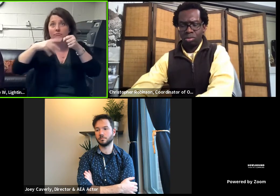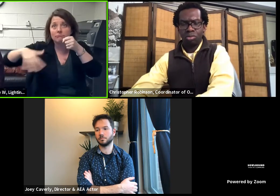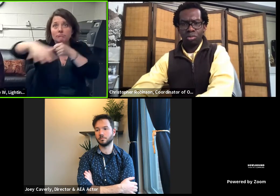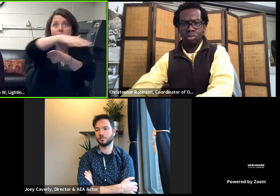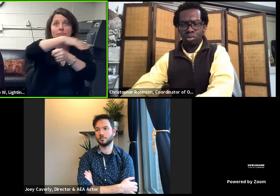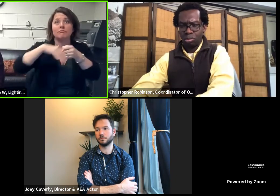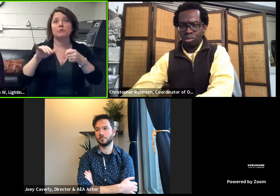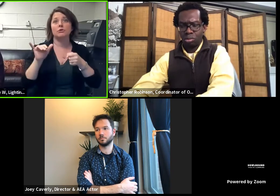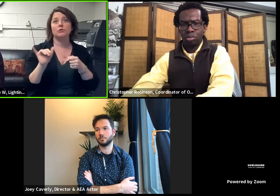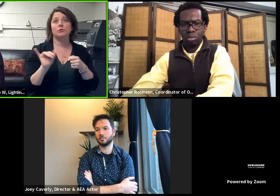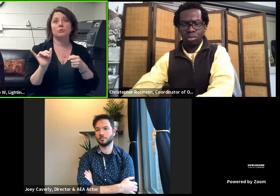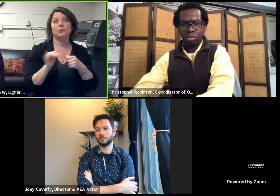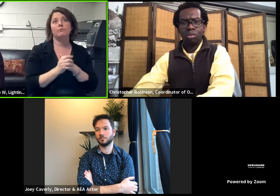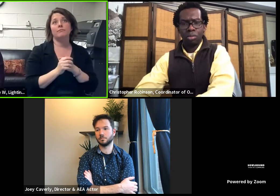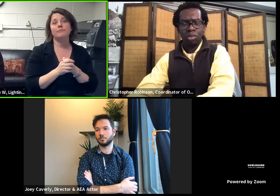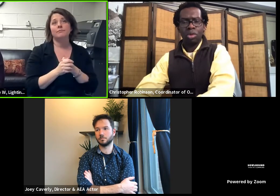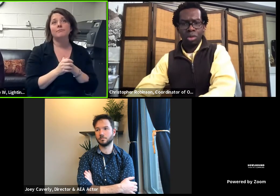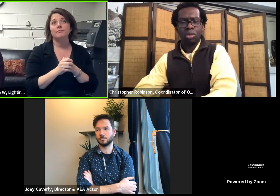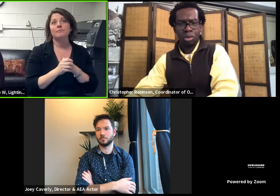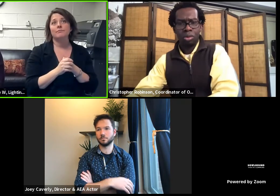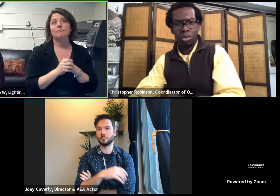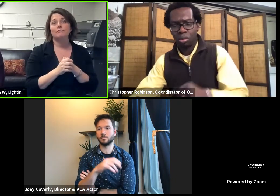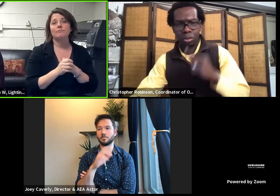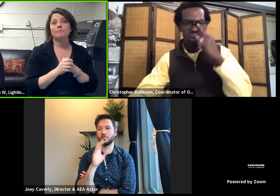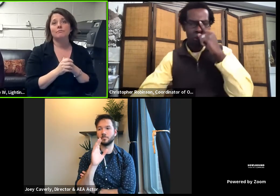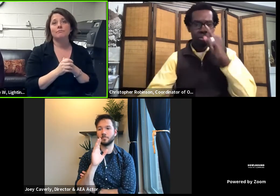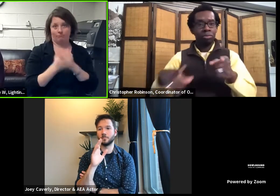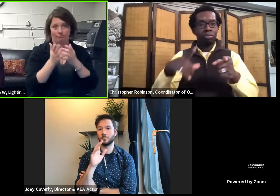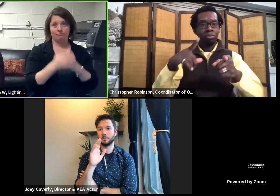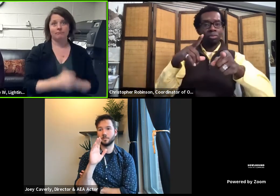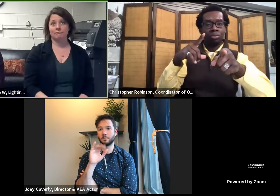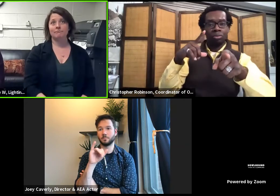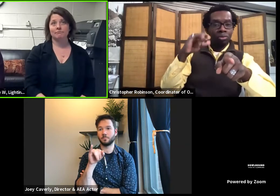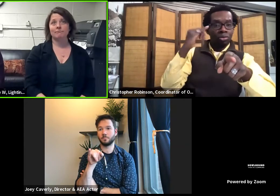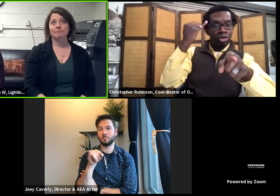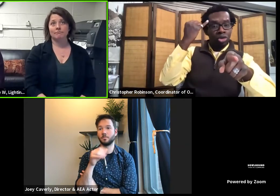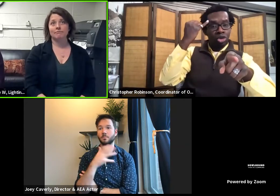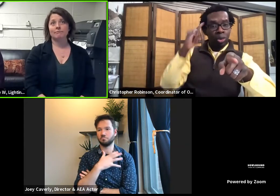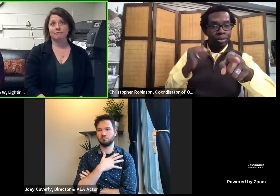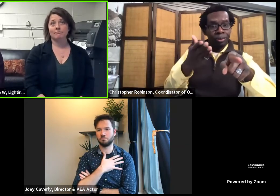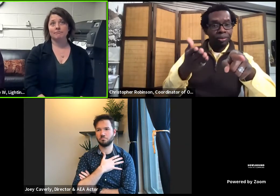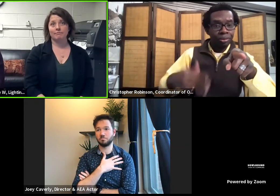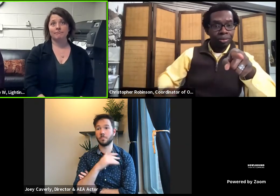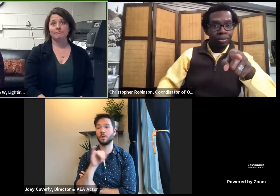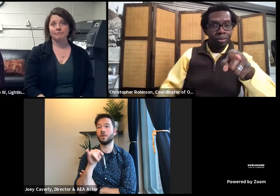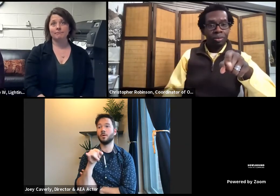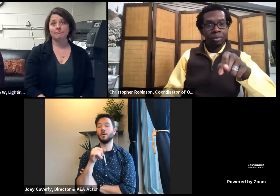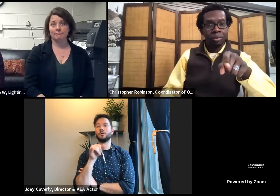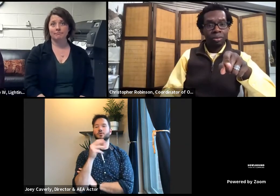and ask in your town and your community to get other quotes and other ideas. Joey.